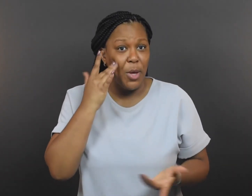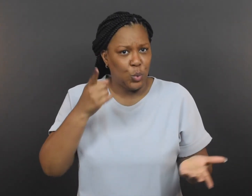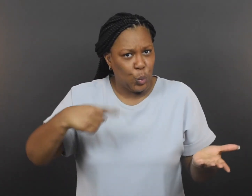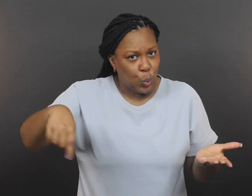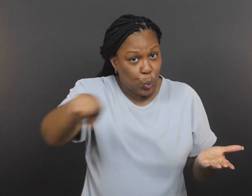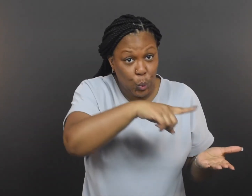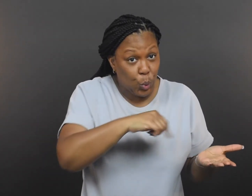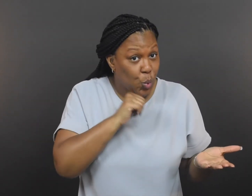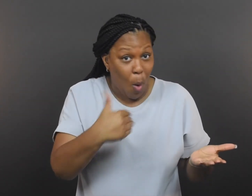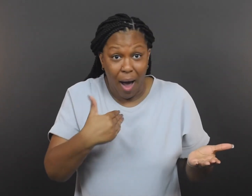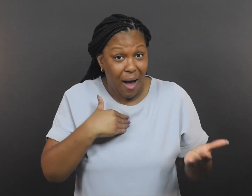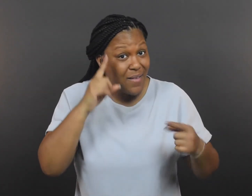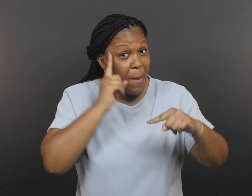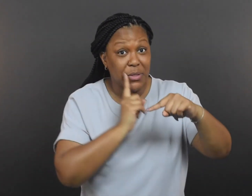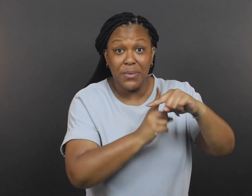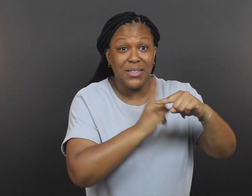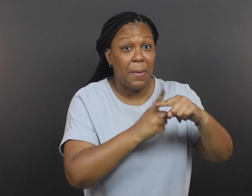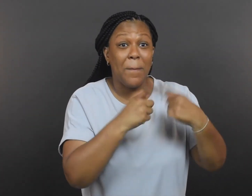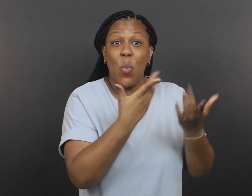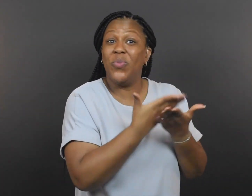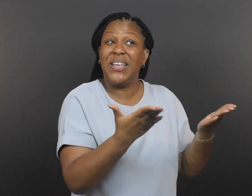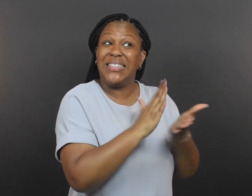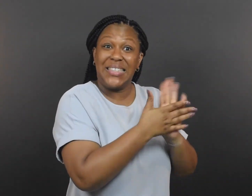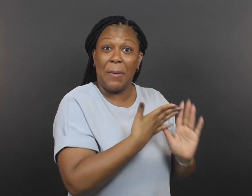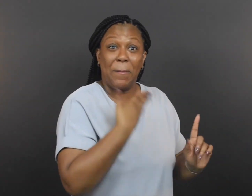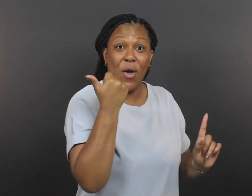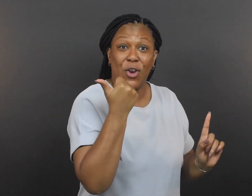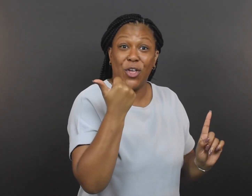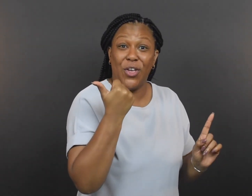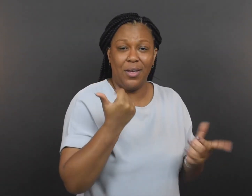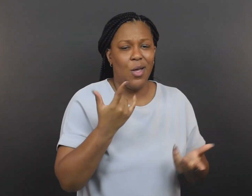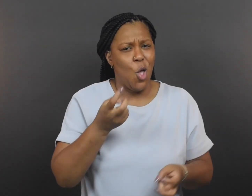she says. “Because if you don’t have optimism about things getting better,